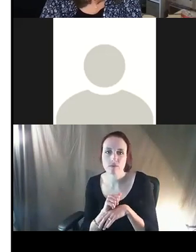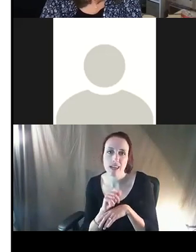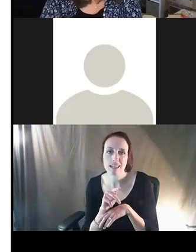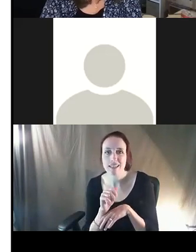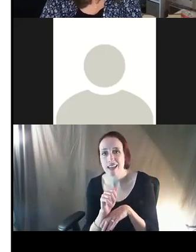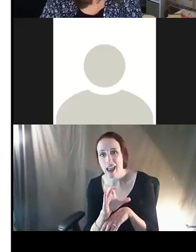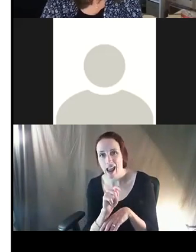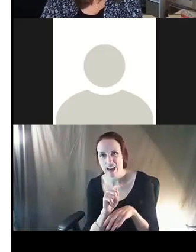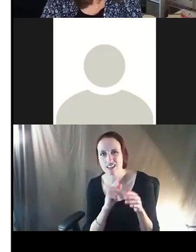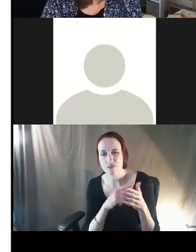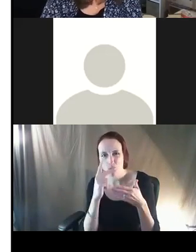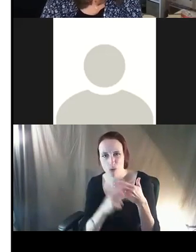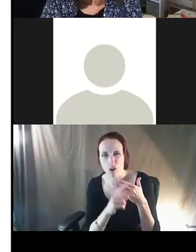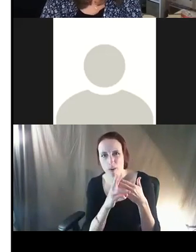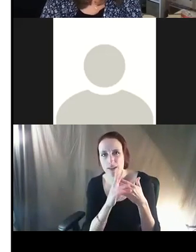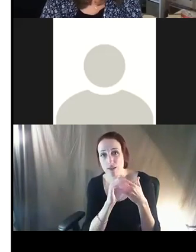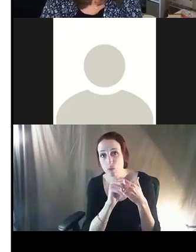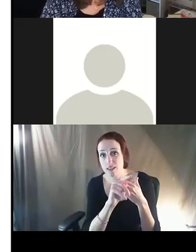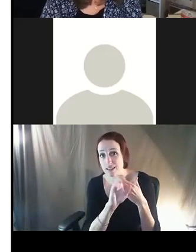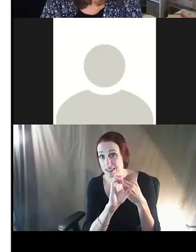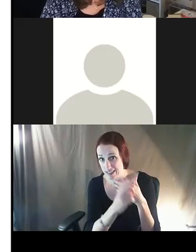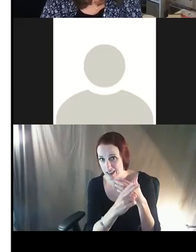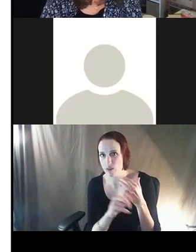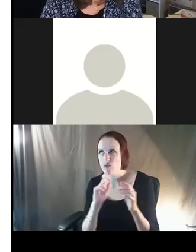In there will be an opportunity to indicate if